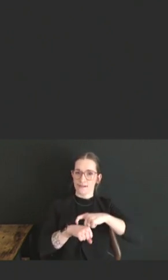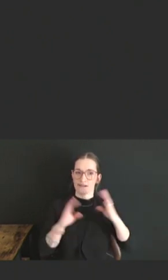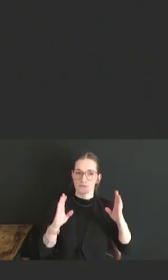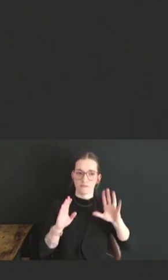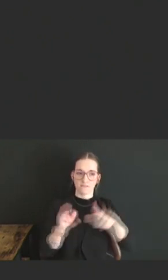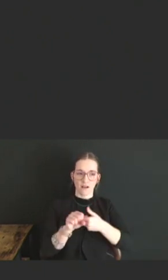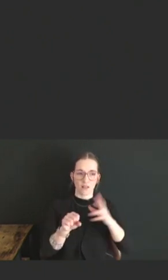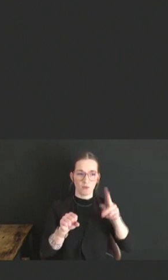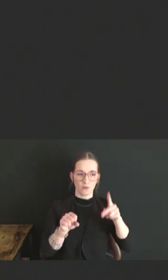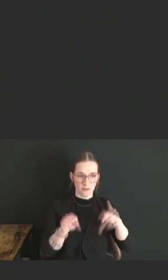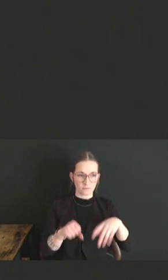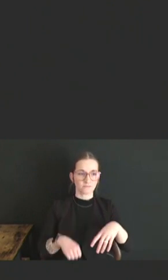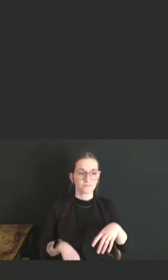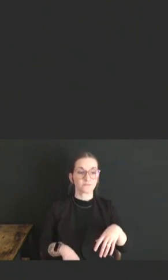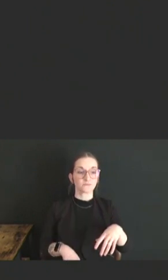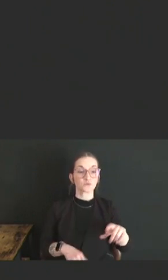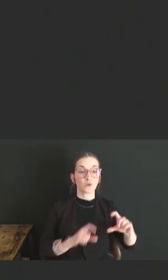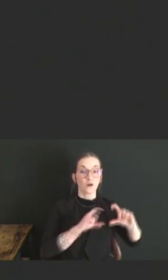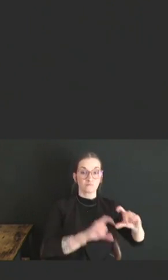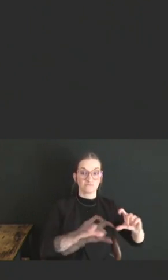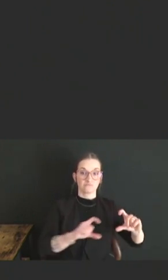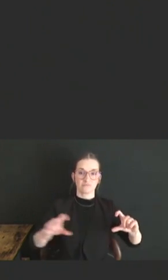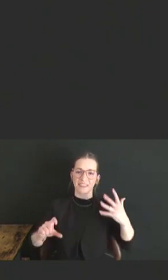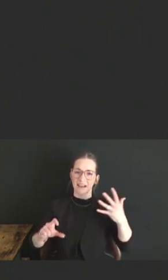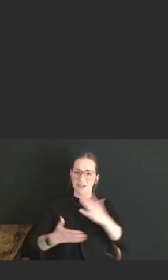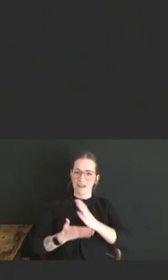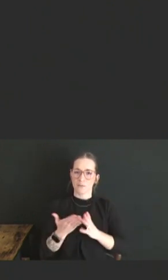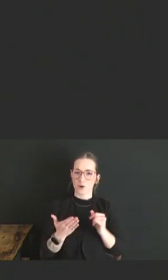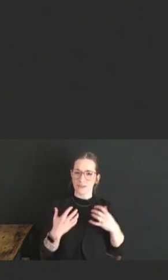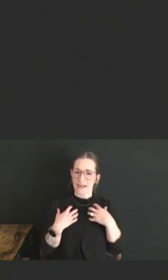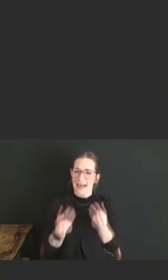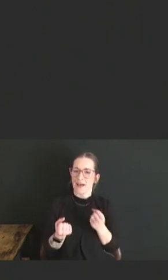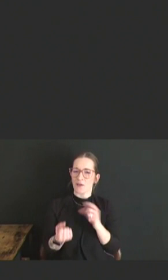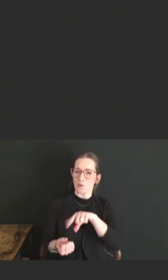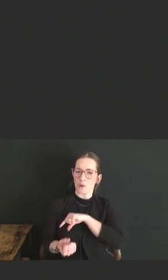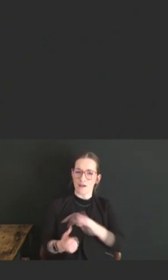five dimensions of health-related quality of life, including self-care, mobility,